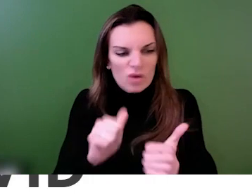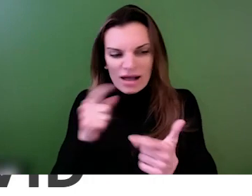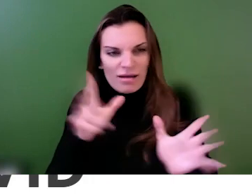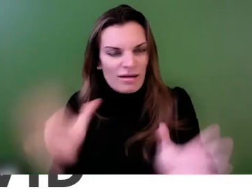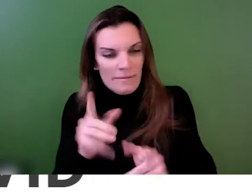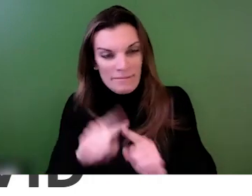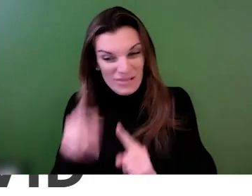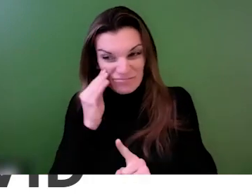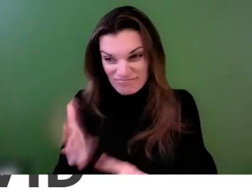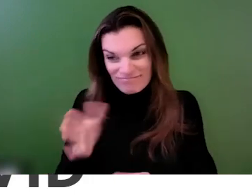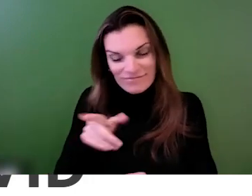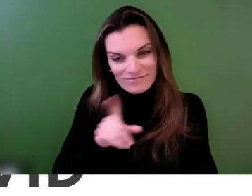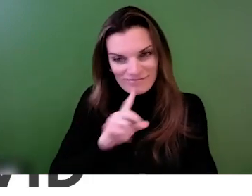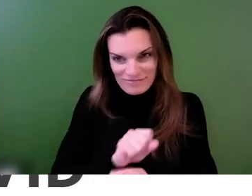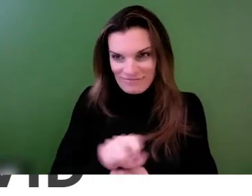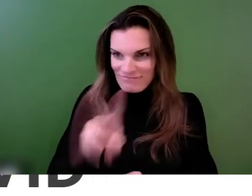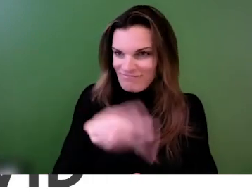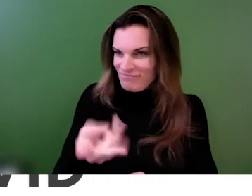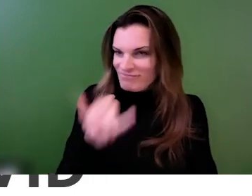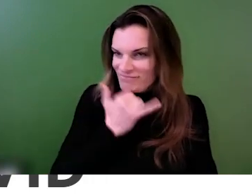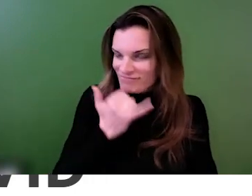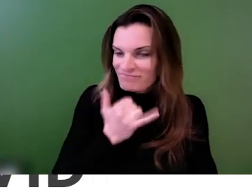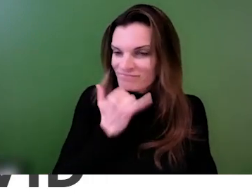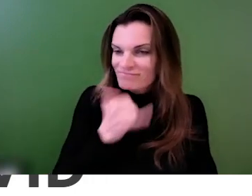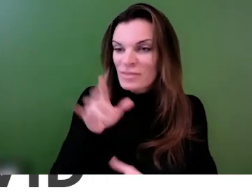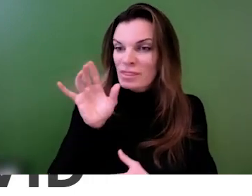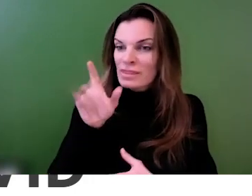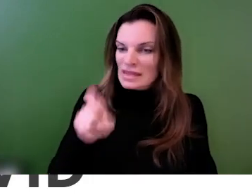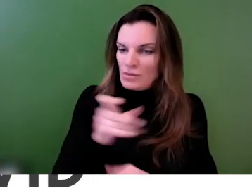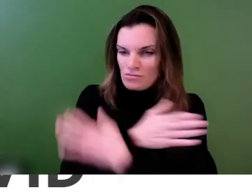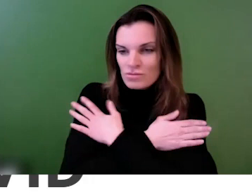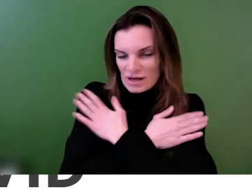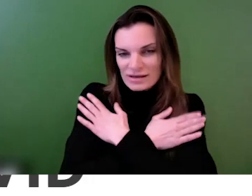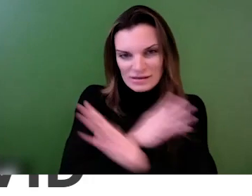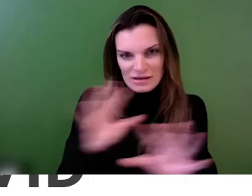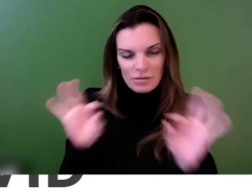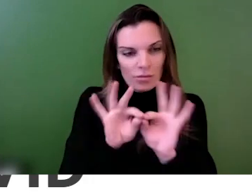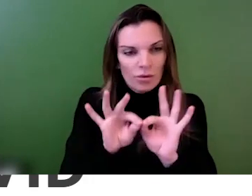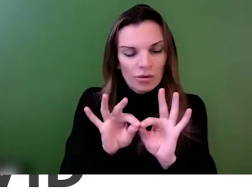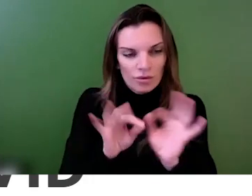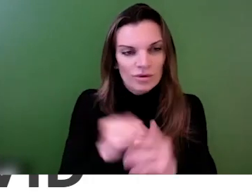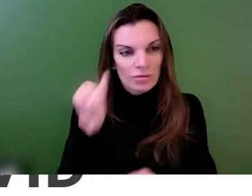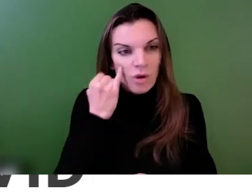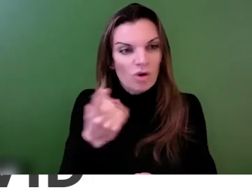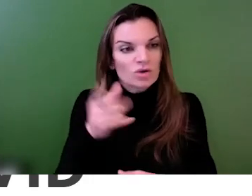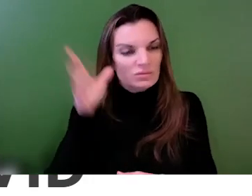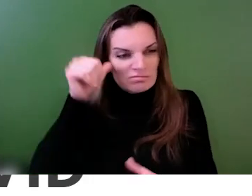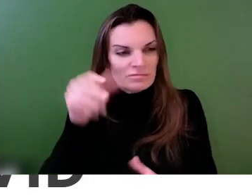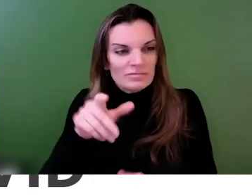actually be one of the more harmful things that you can do. If you have long COVID. And can permanently reduce your base